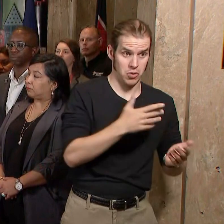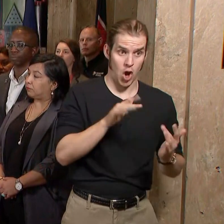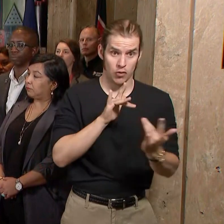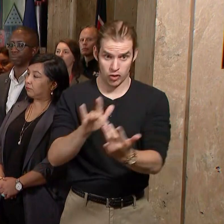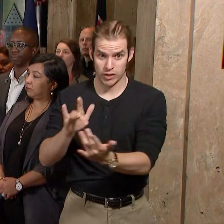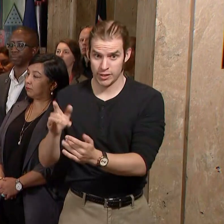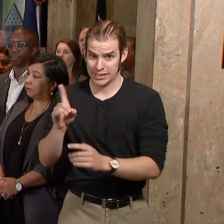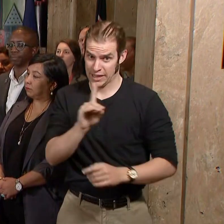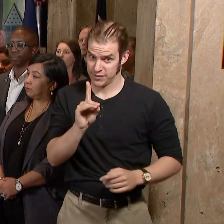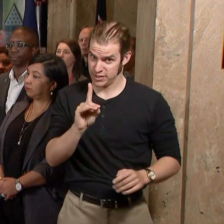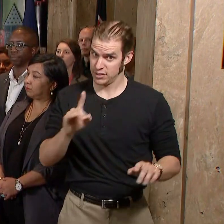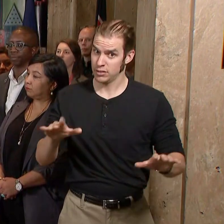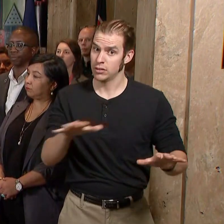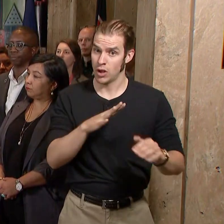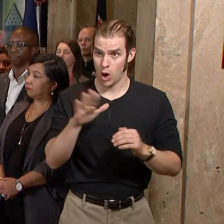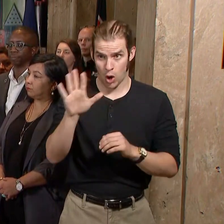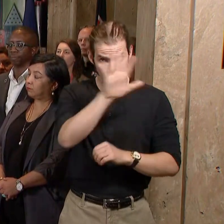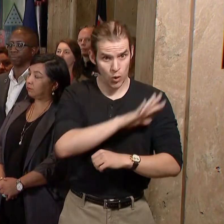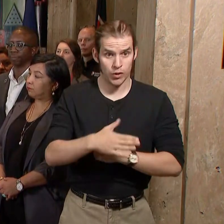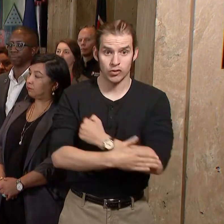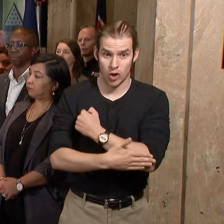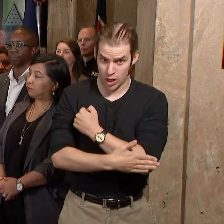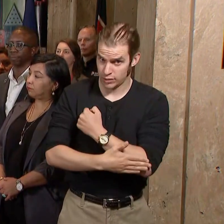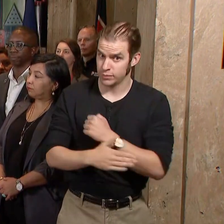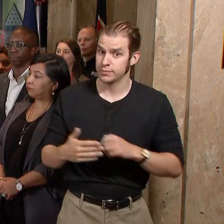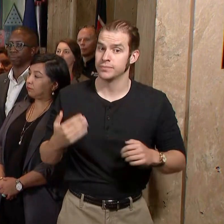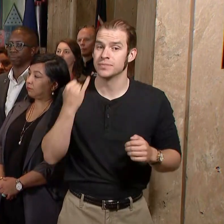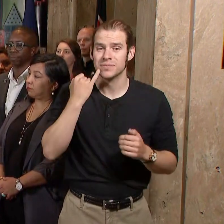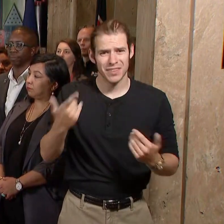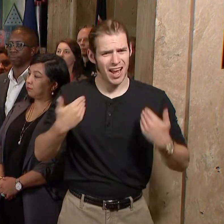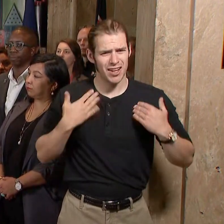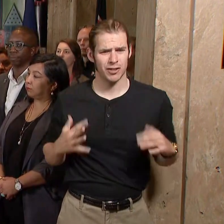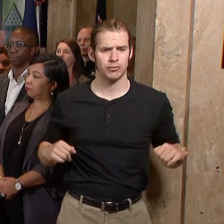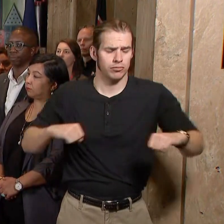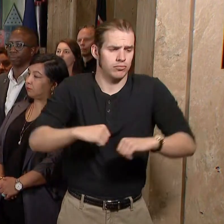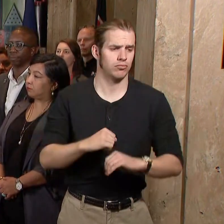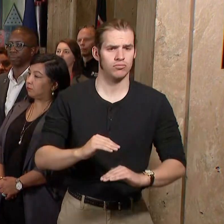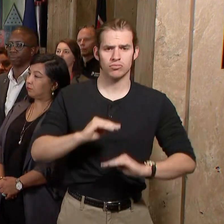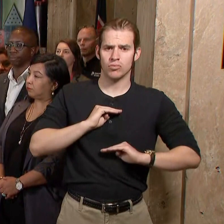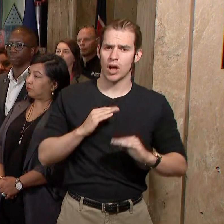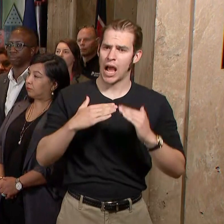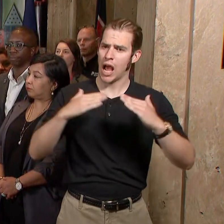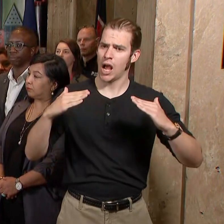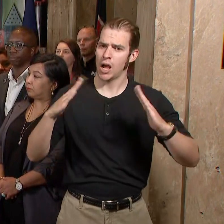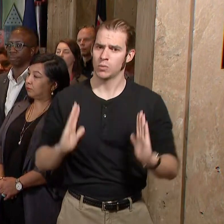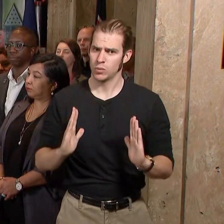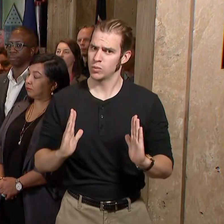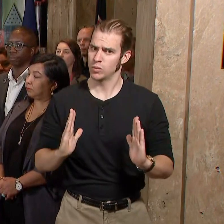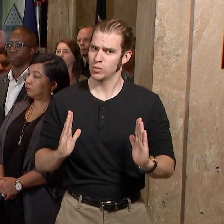really dignified stable housing to give people access to the great. Overwhelming number of people that are currently on house want those services,